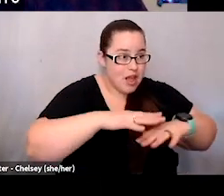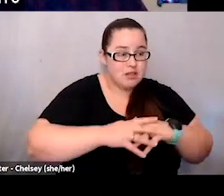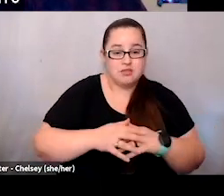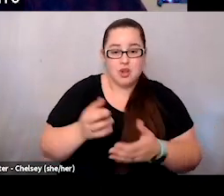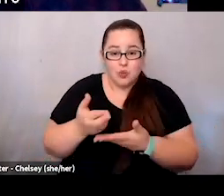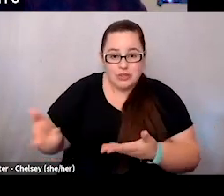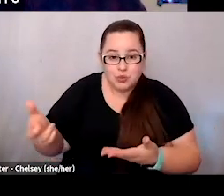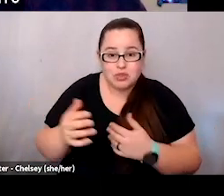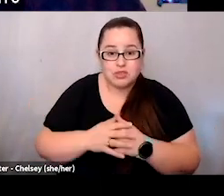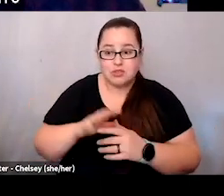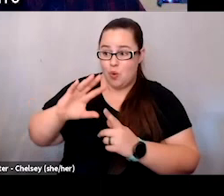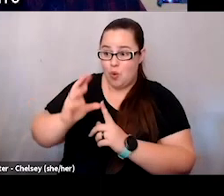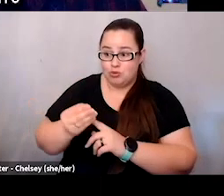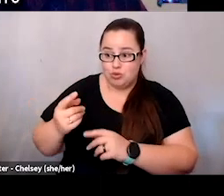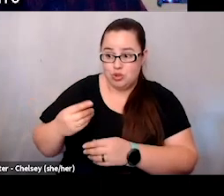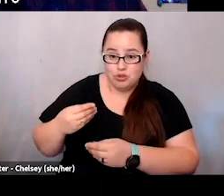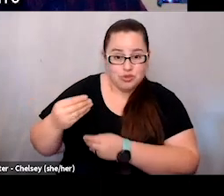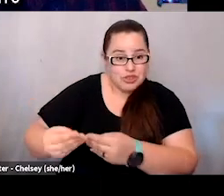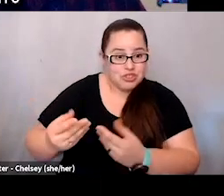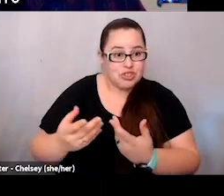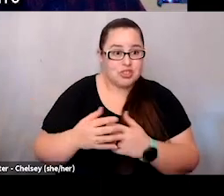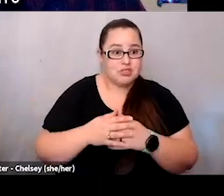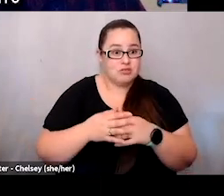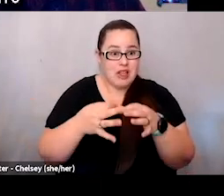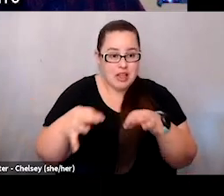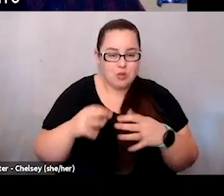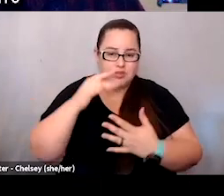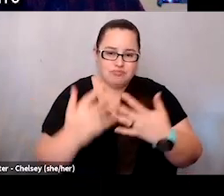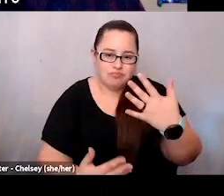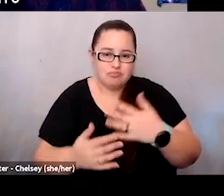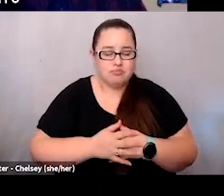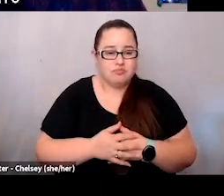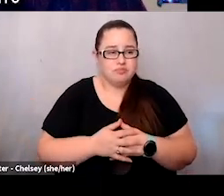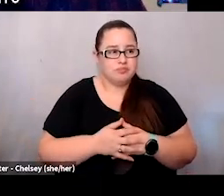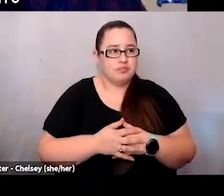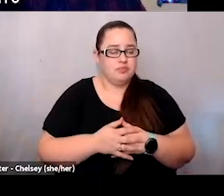what is left, whether it be their homelands, their resources, their cultural traditions,